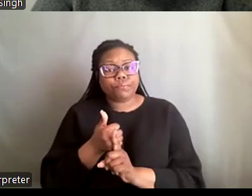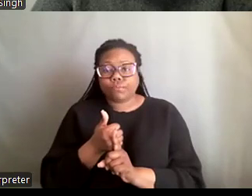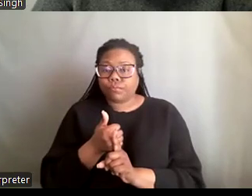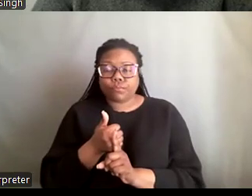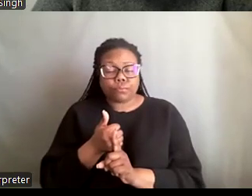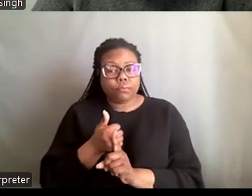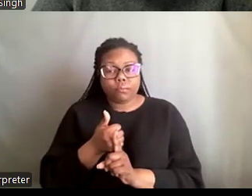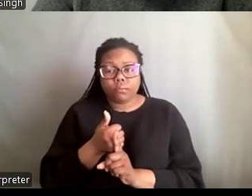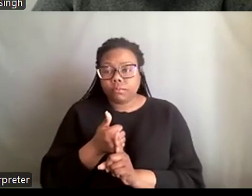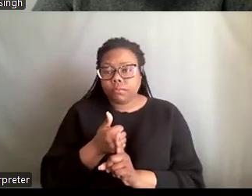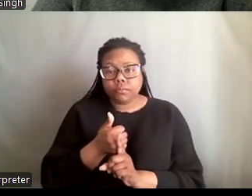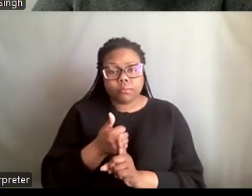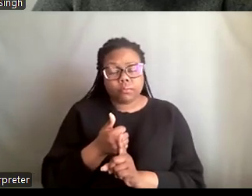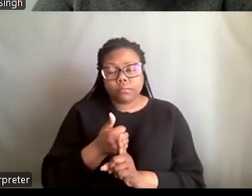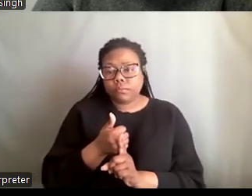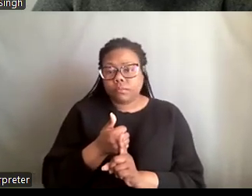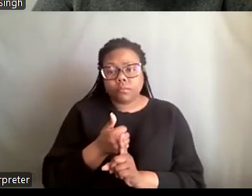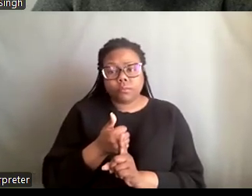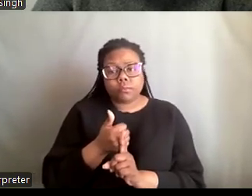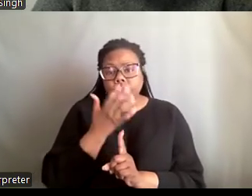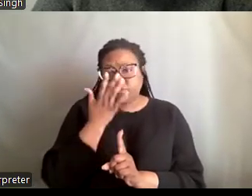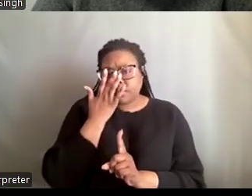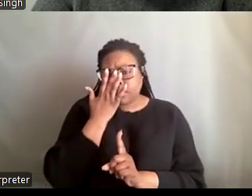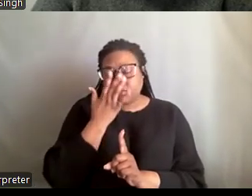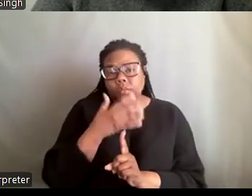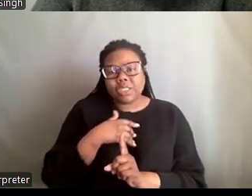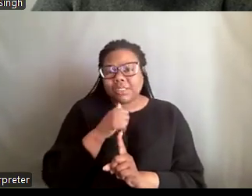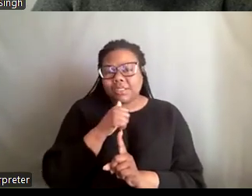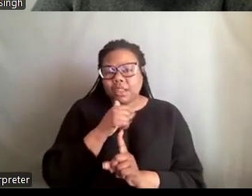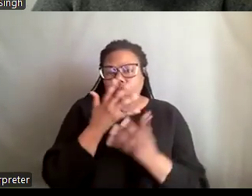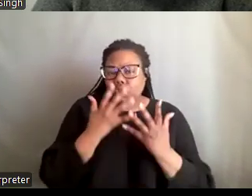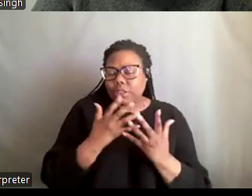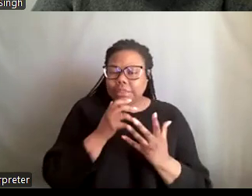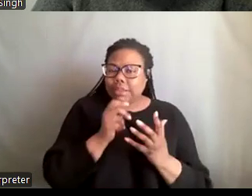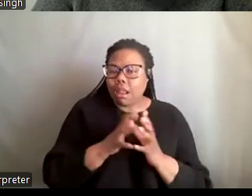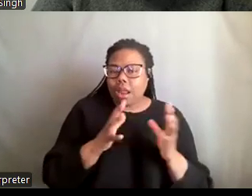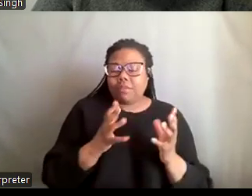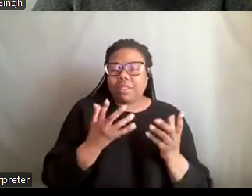disability rights movement, there has not been as much